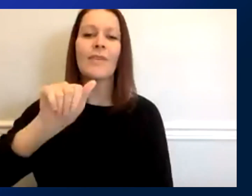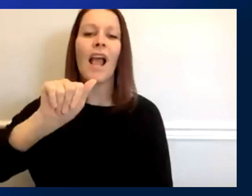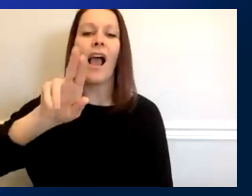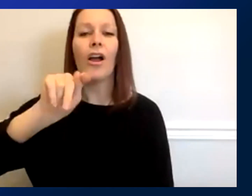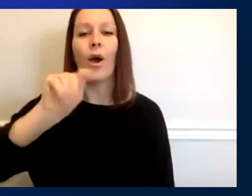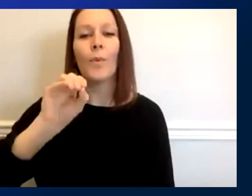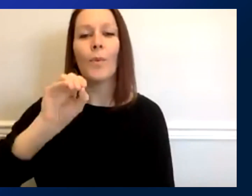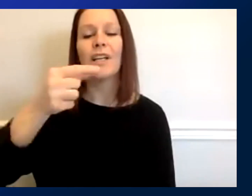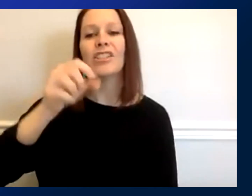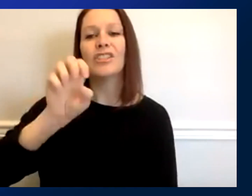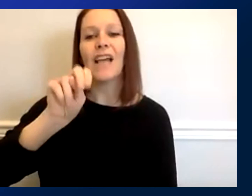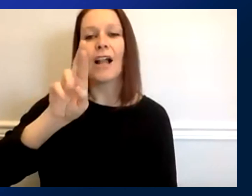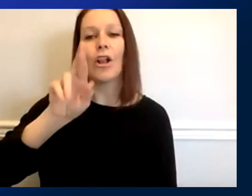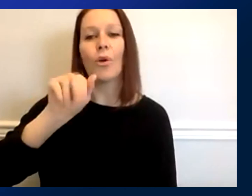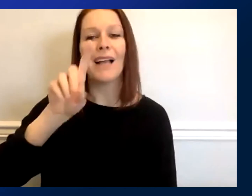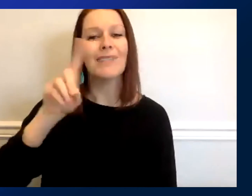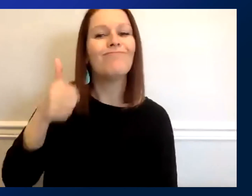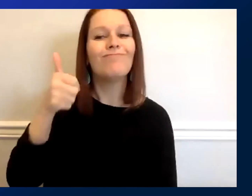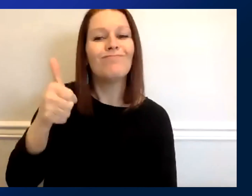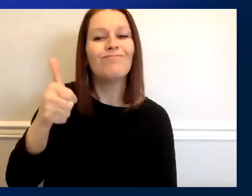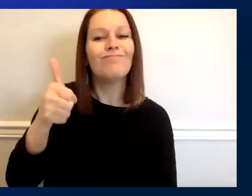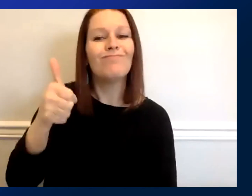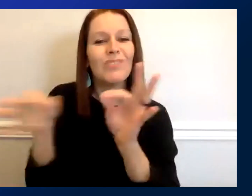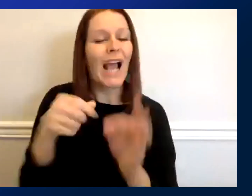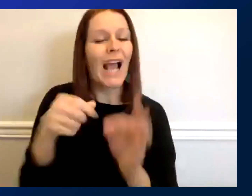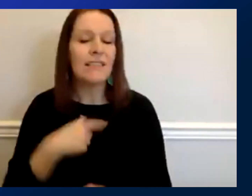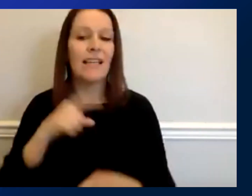do be mindful that it is auto-generated so i can't vouch that it'll be accurate